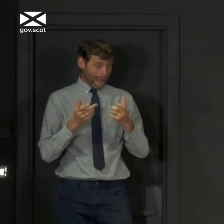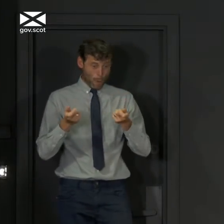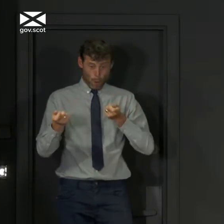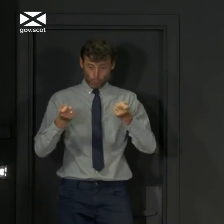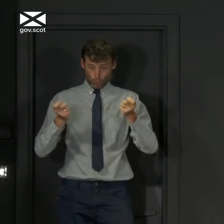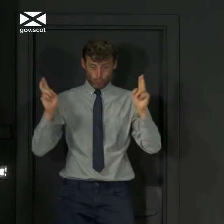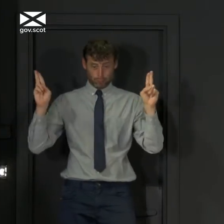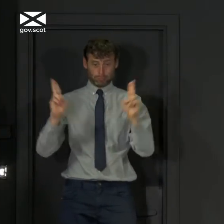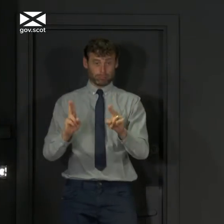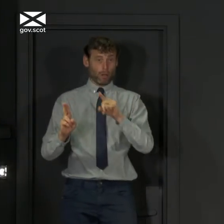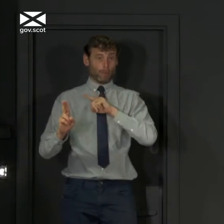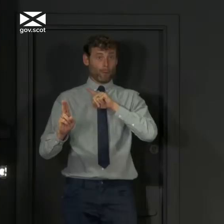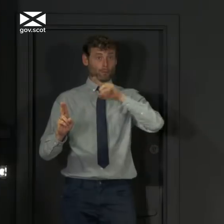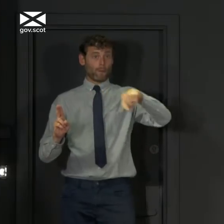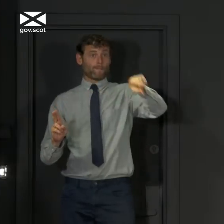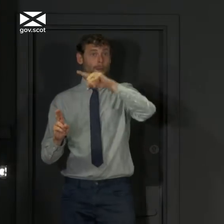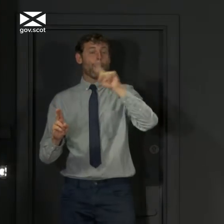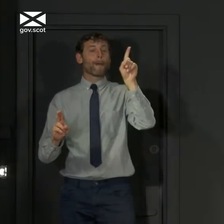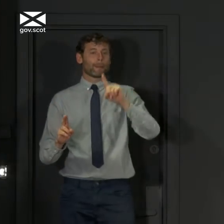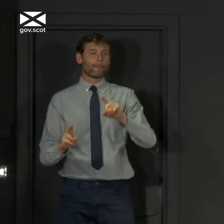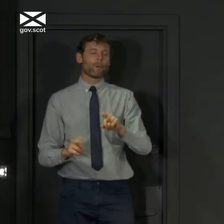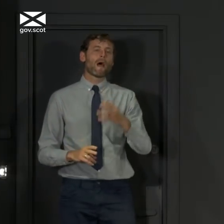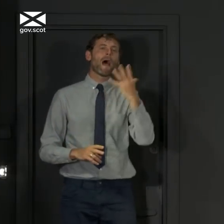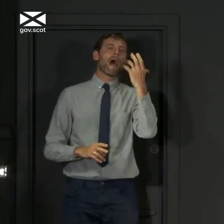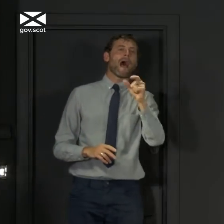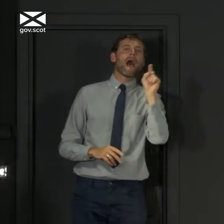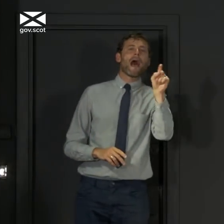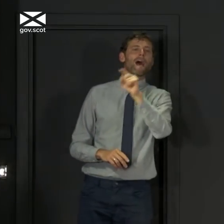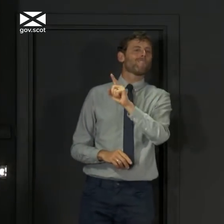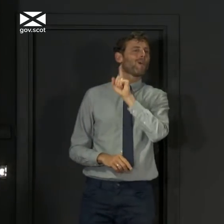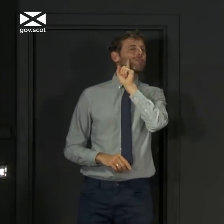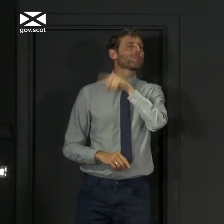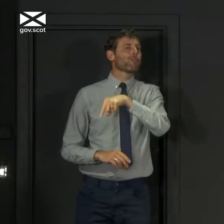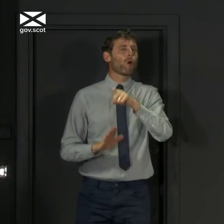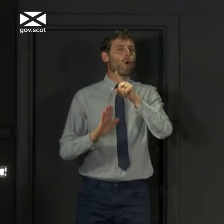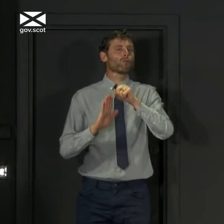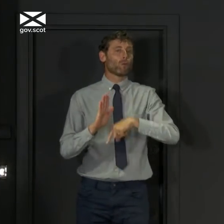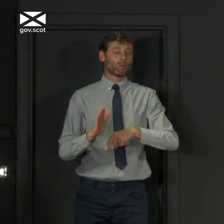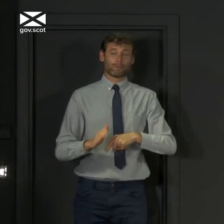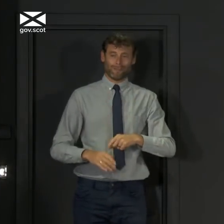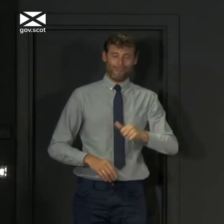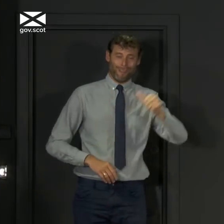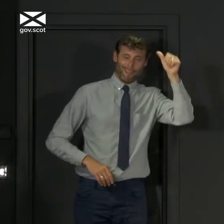who have perhaps breached the rules have not done so deliberately. I understand, particularly